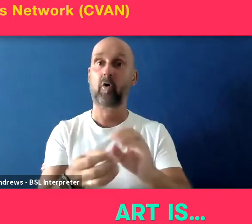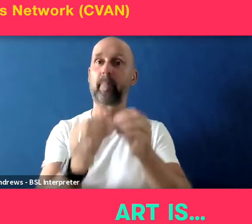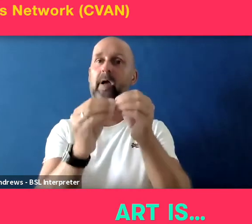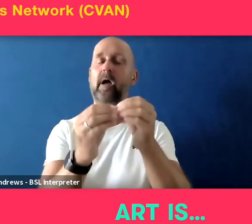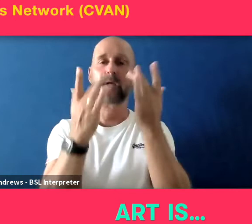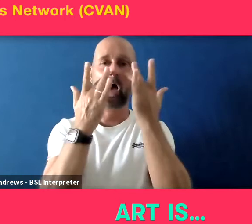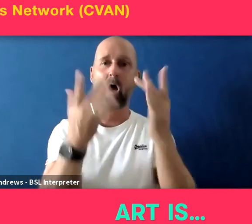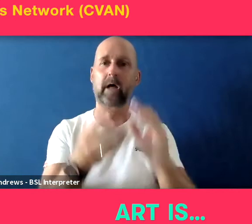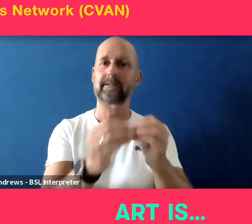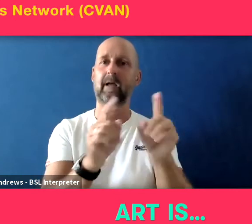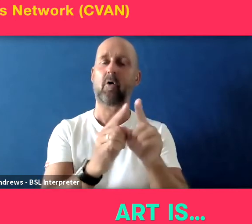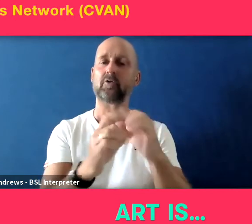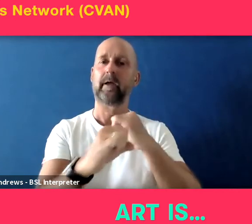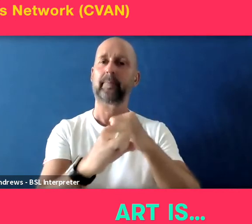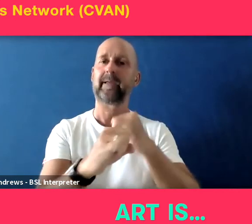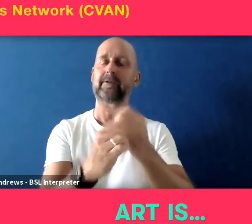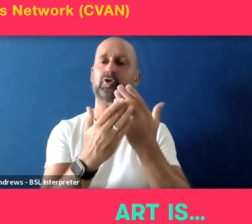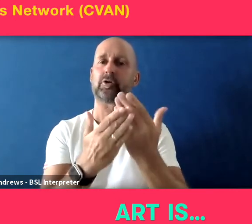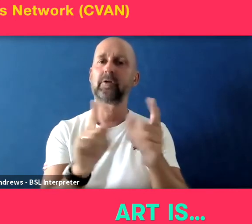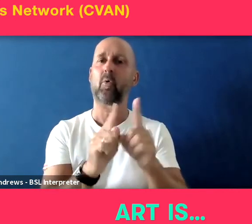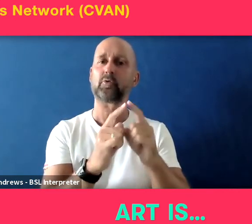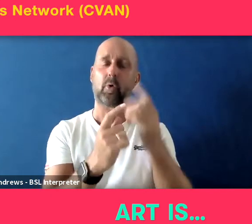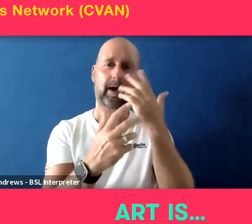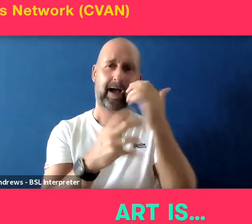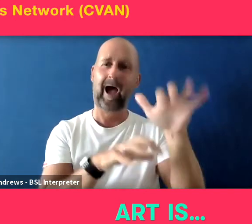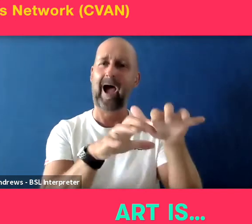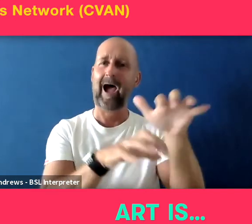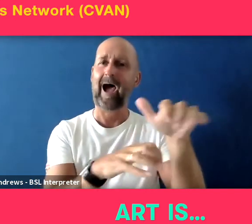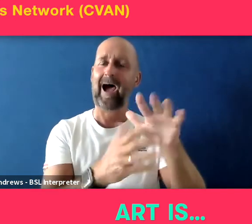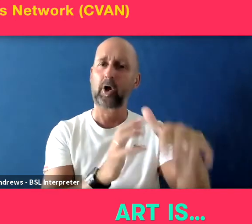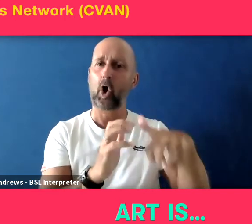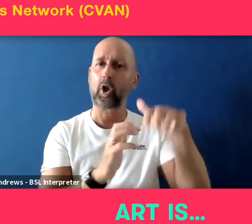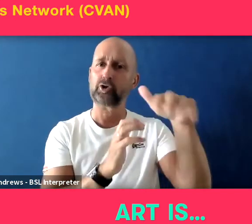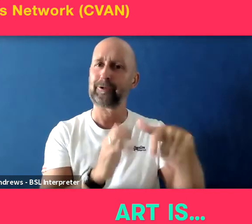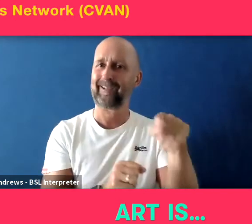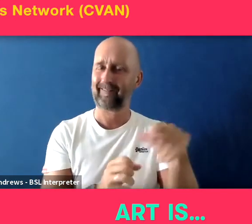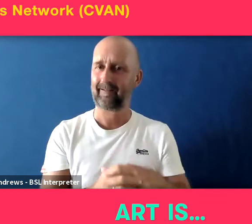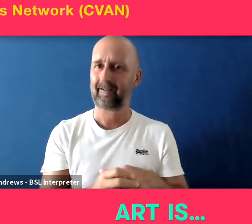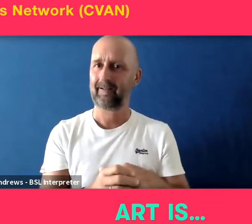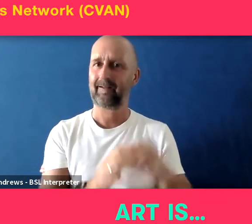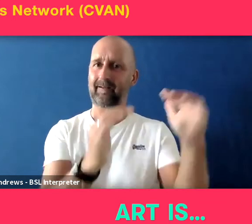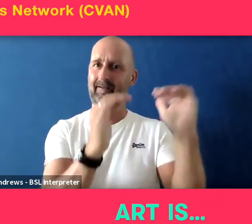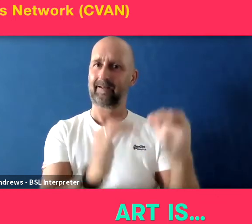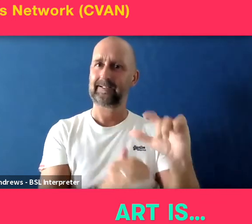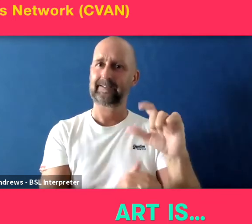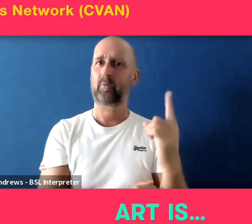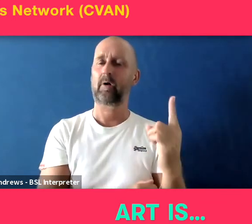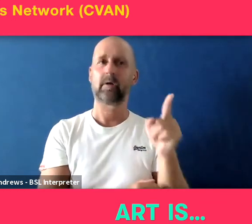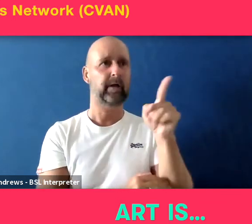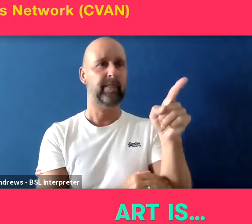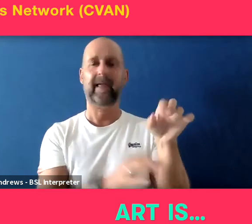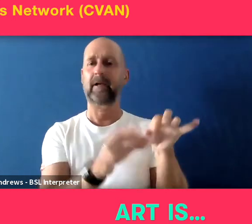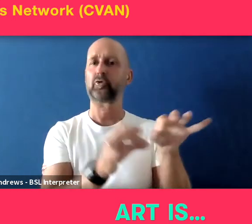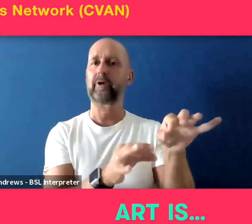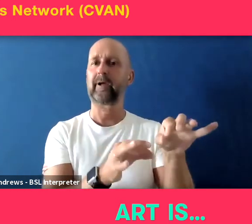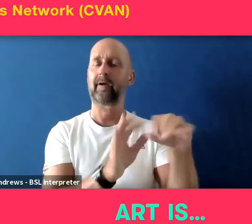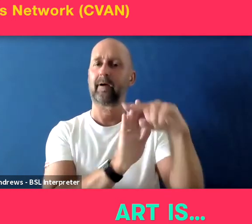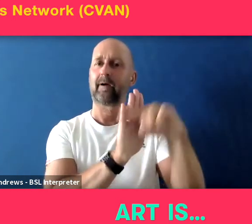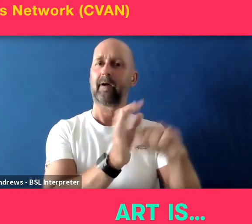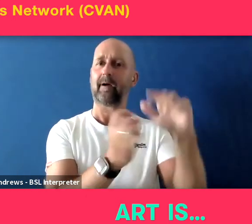media studies; and archaeology – are not among its strategic priorities and proposed a subsidy cut